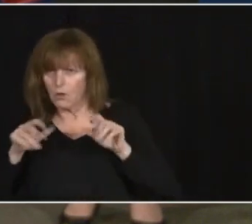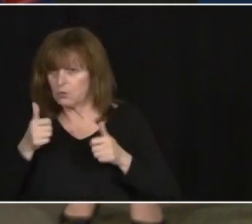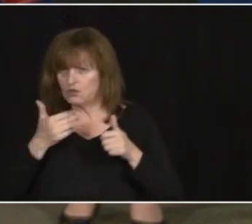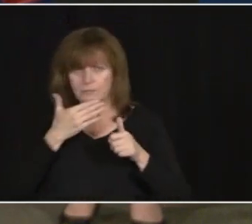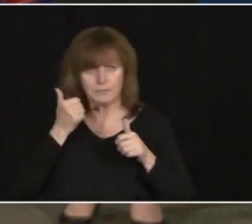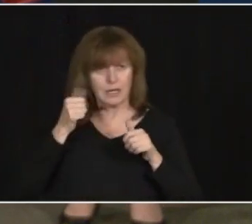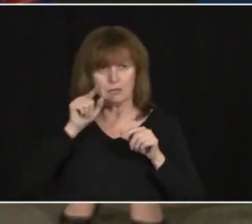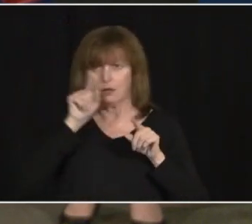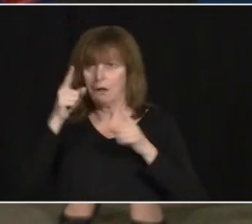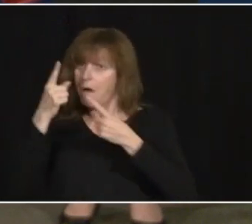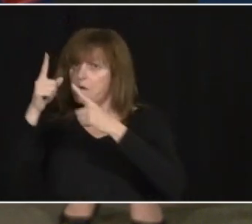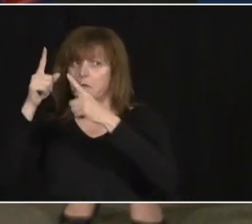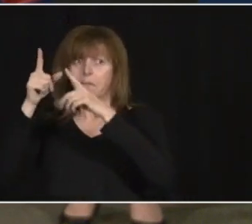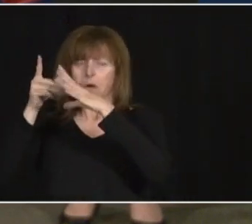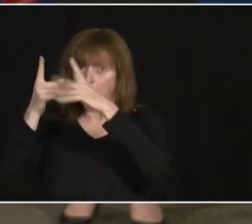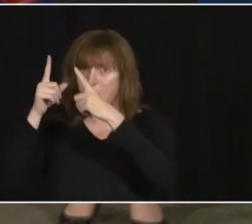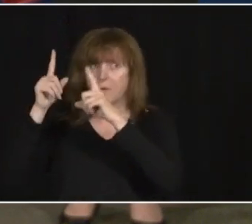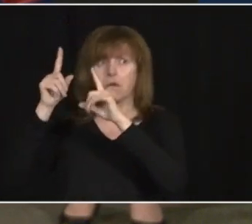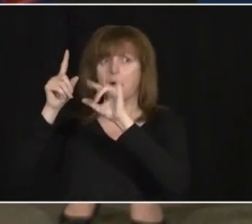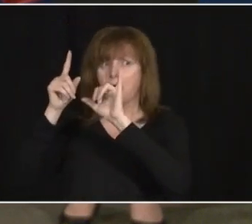have, and adopting it into Ontario.